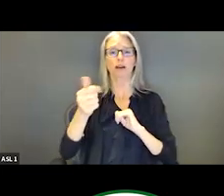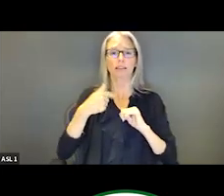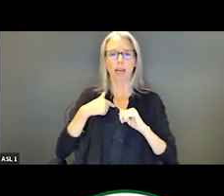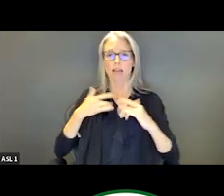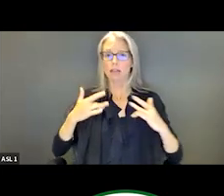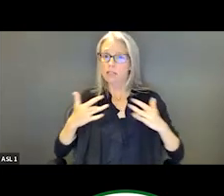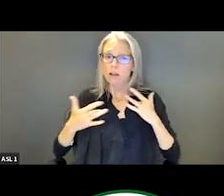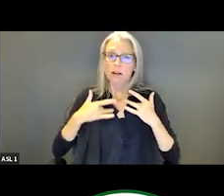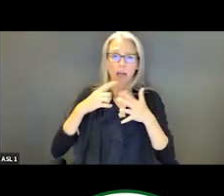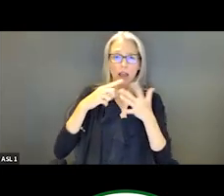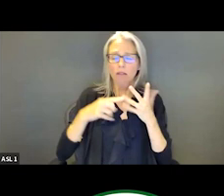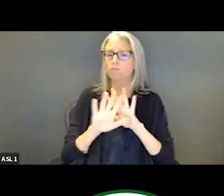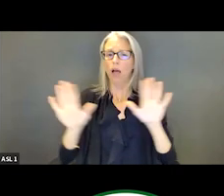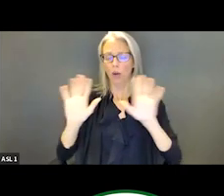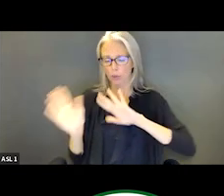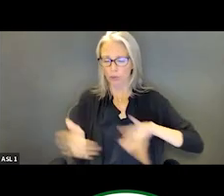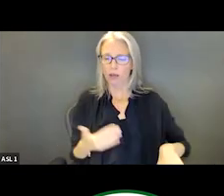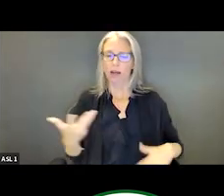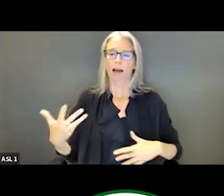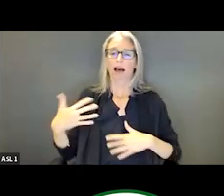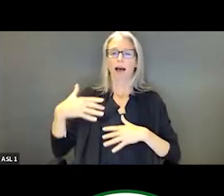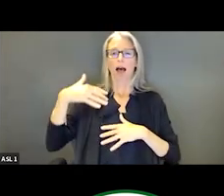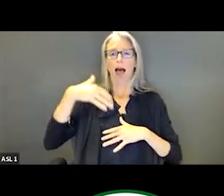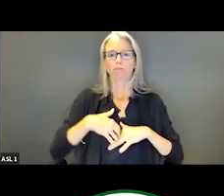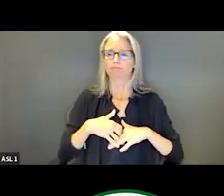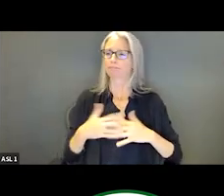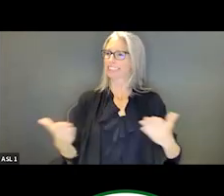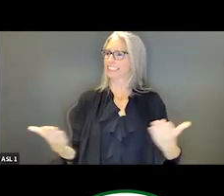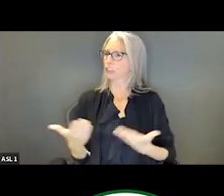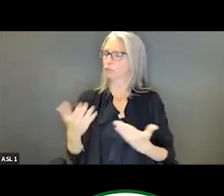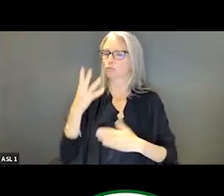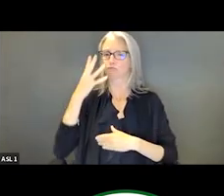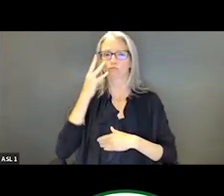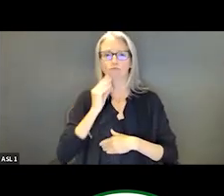stripping on the stairs allowed people to confidently and unconsciously stride along.